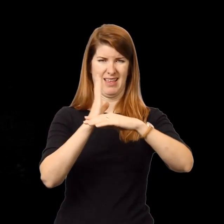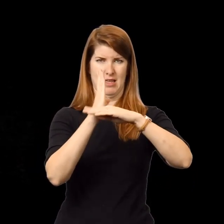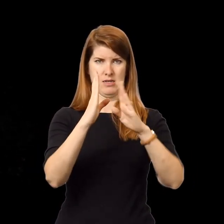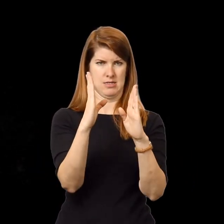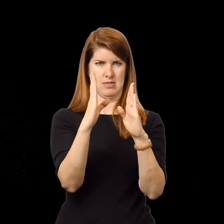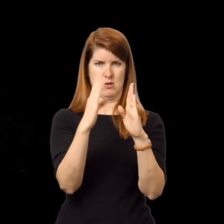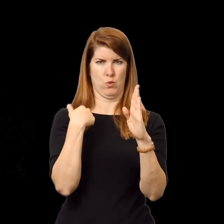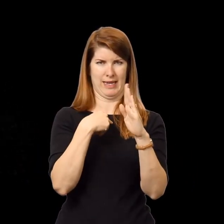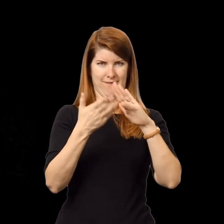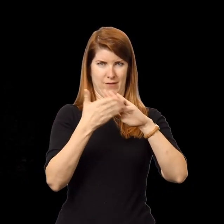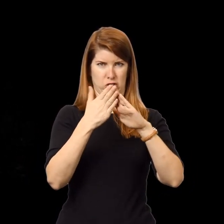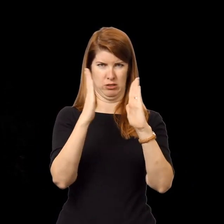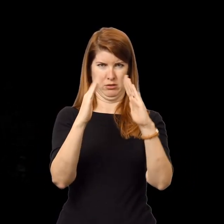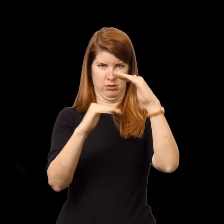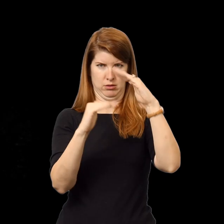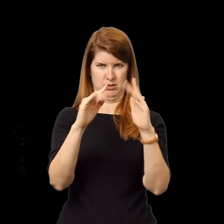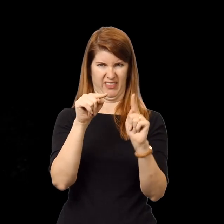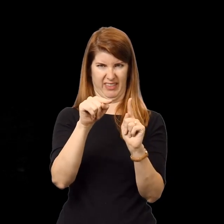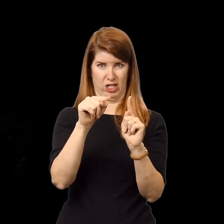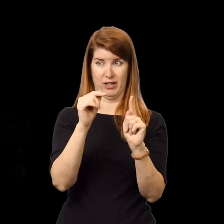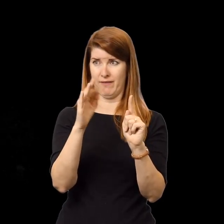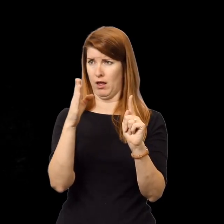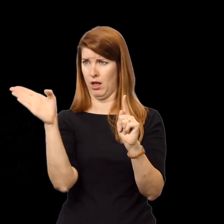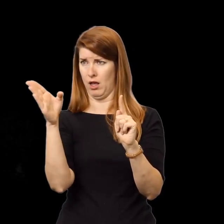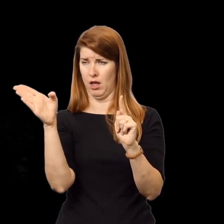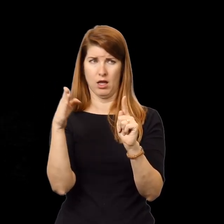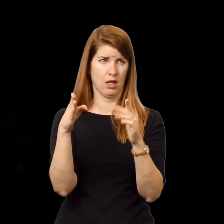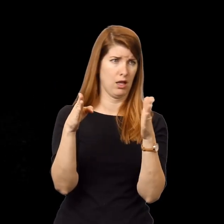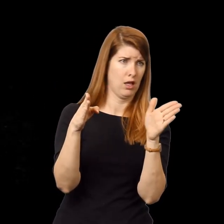and if we're outside the optimal zone, our brain doesn't work well.